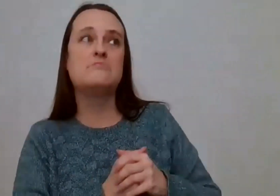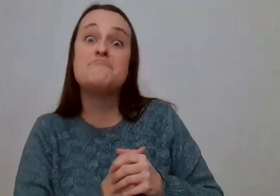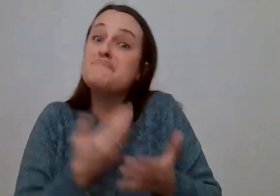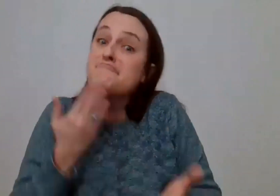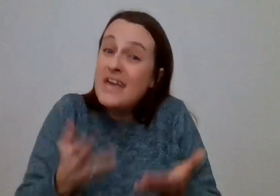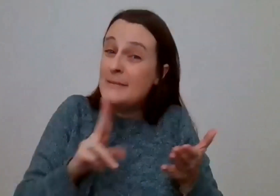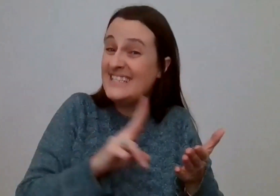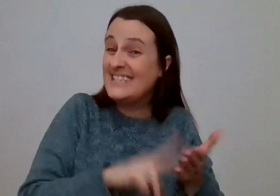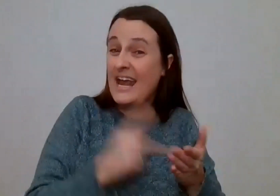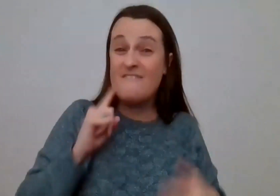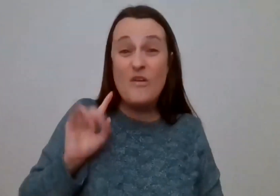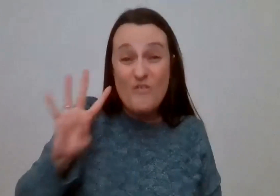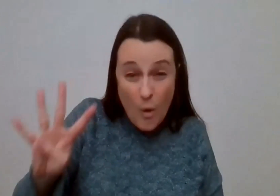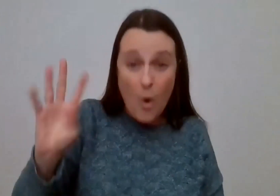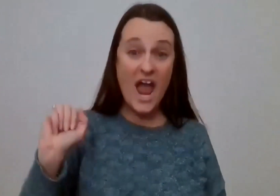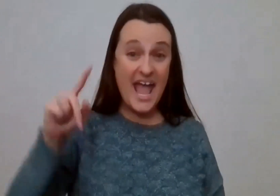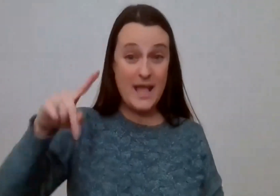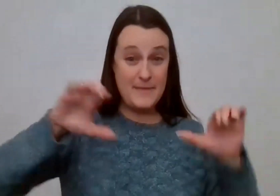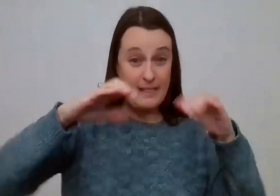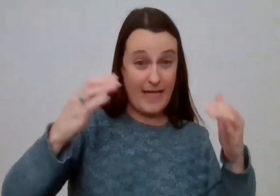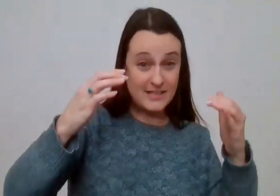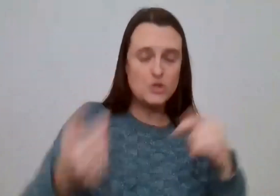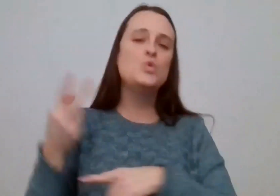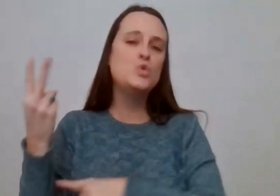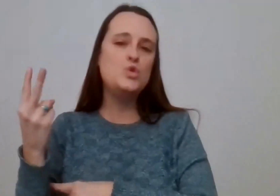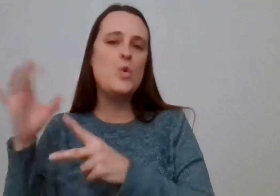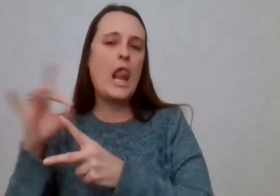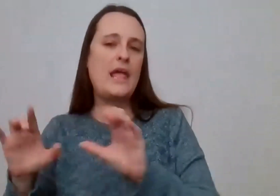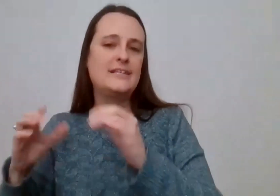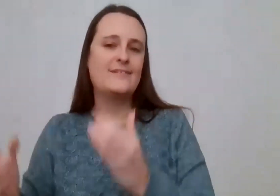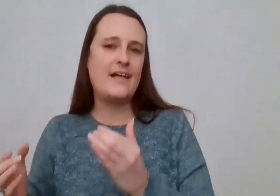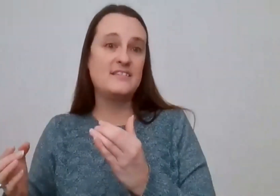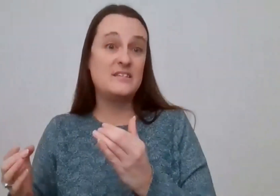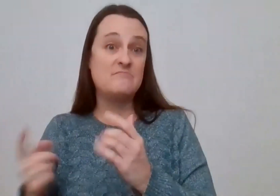four ap courses and two elective courses and they would like to end right there like i only want